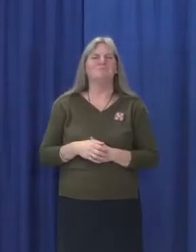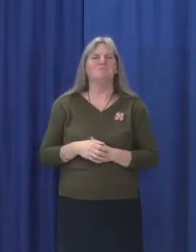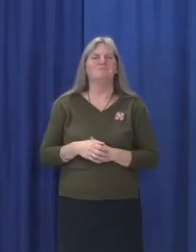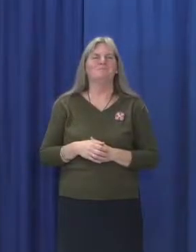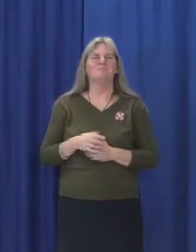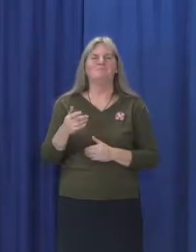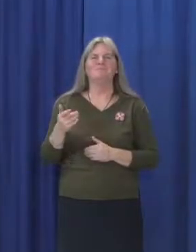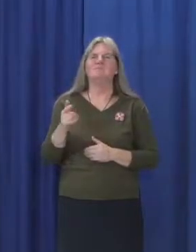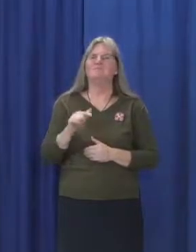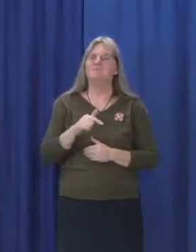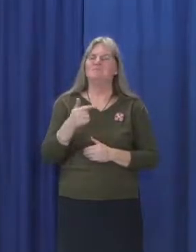Thank you.